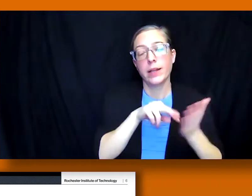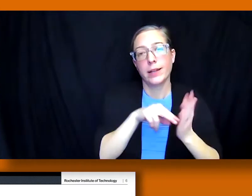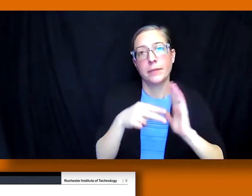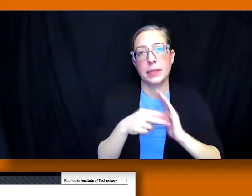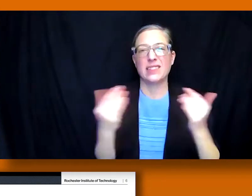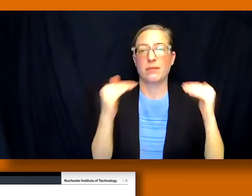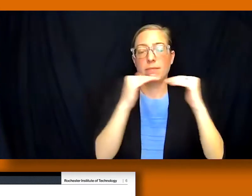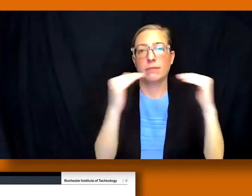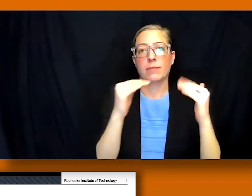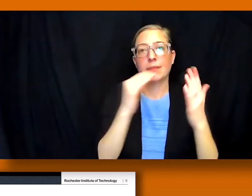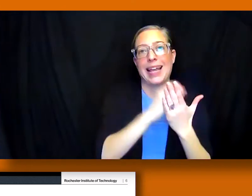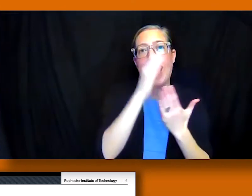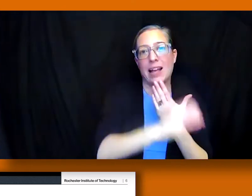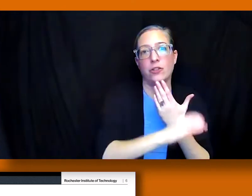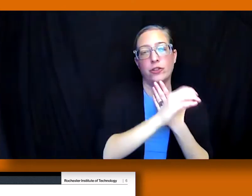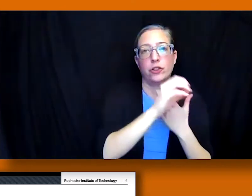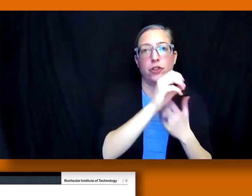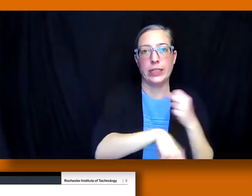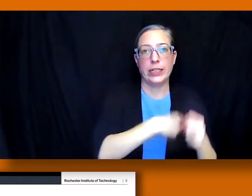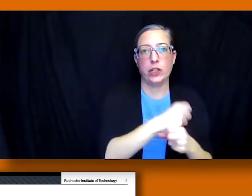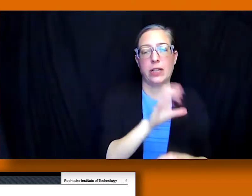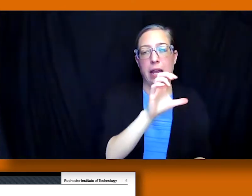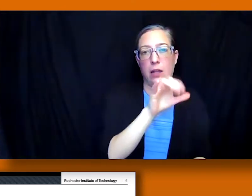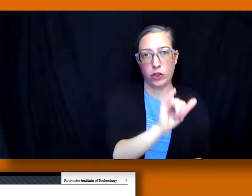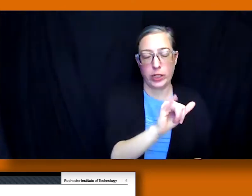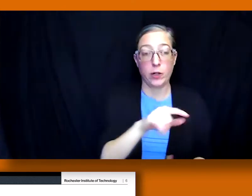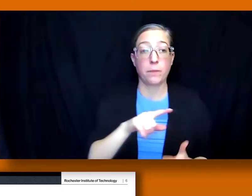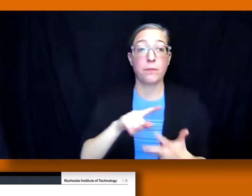or a nine-month ac., which would be academic.